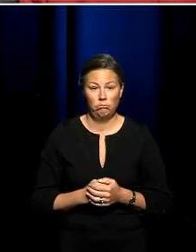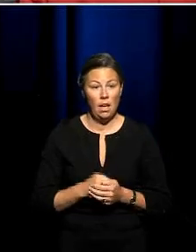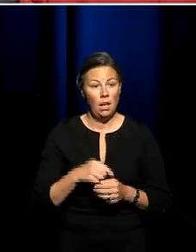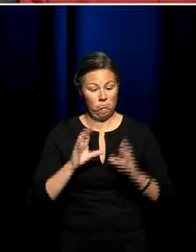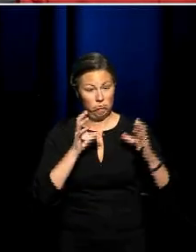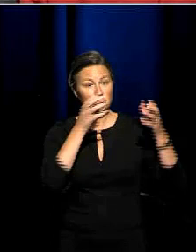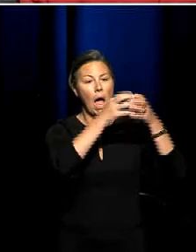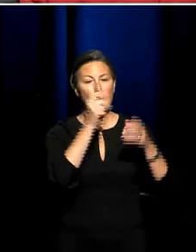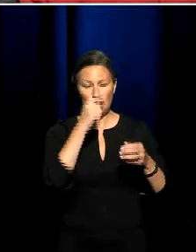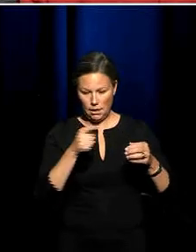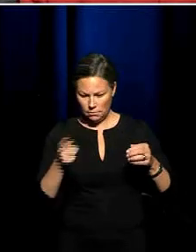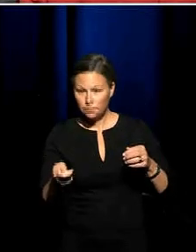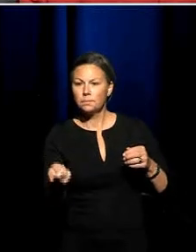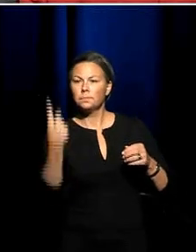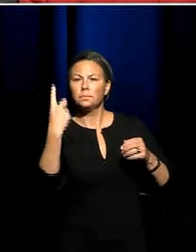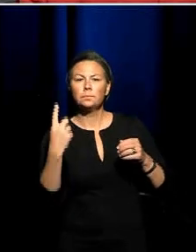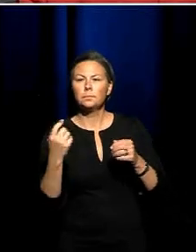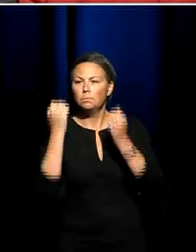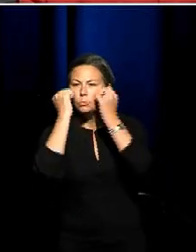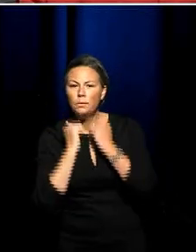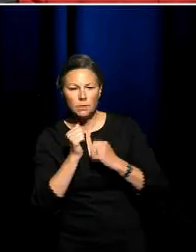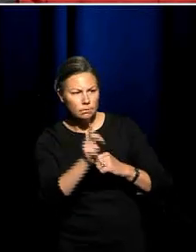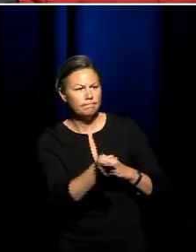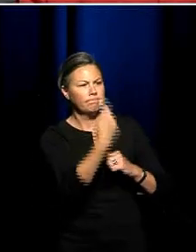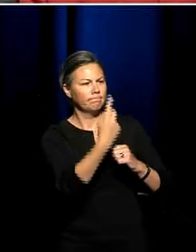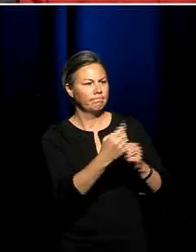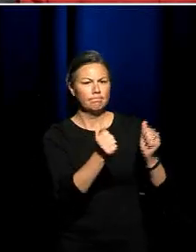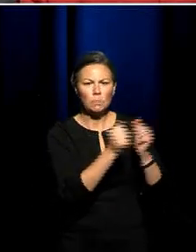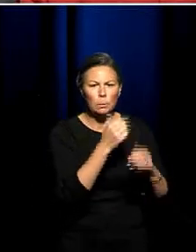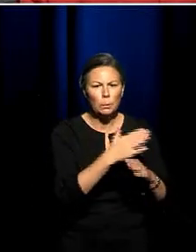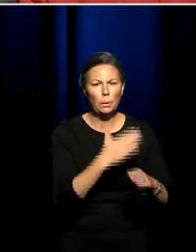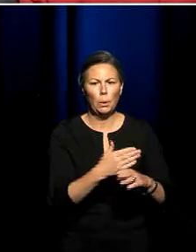and to summons persons to give evidence. These are powers to be exercised with